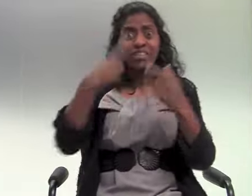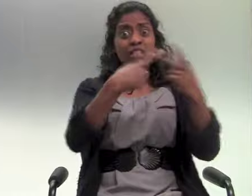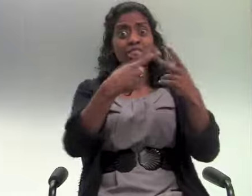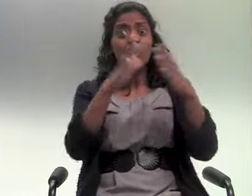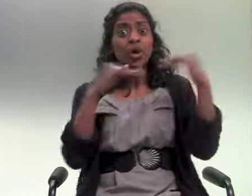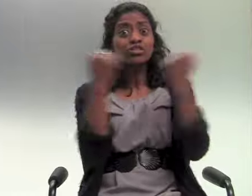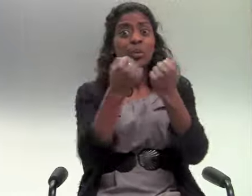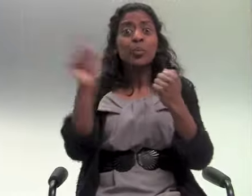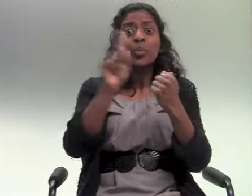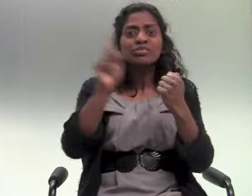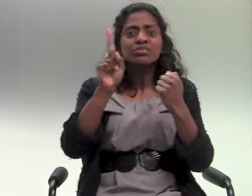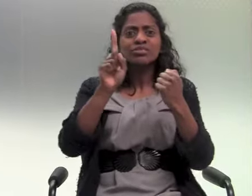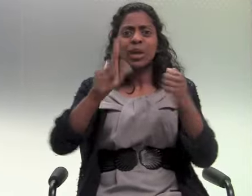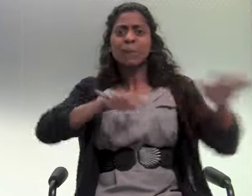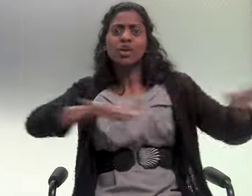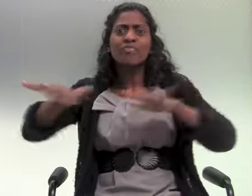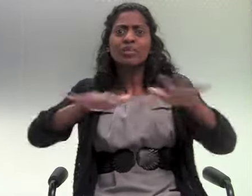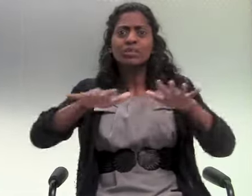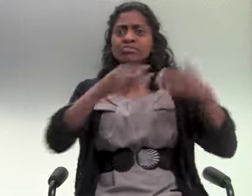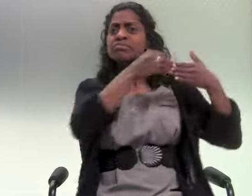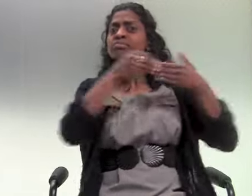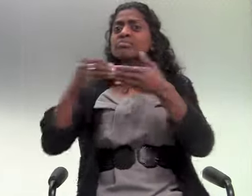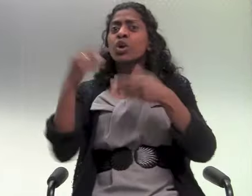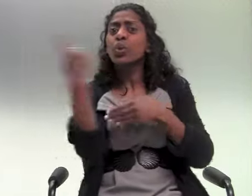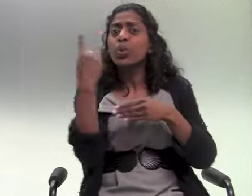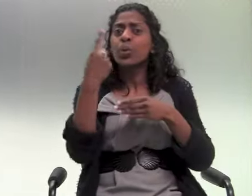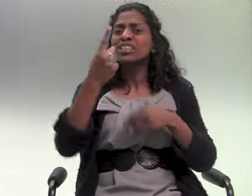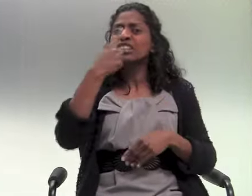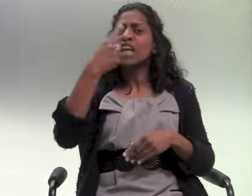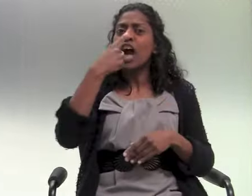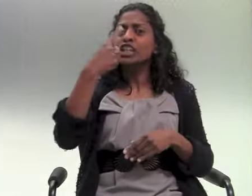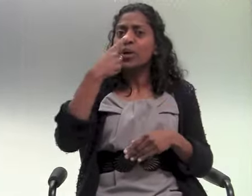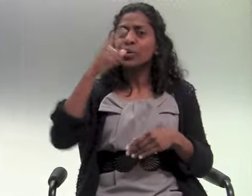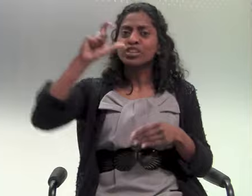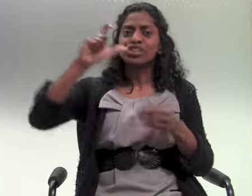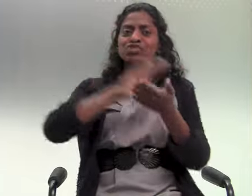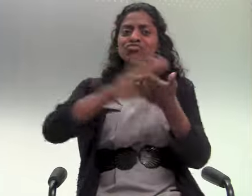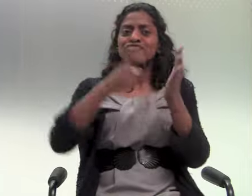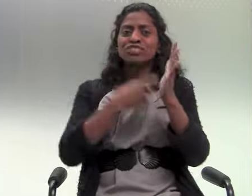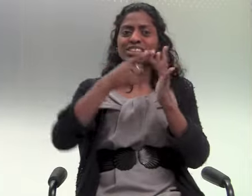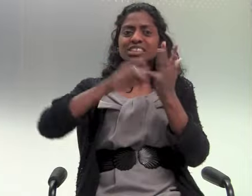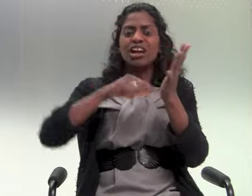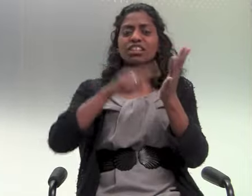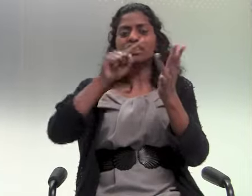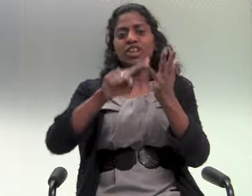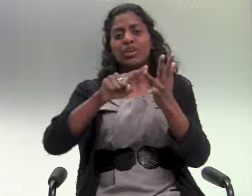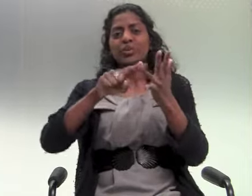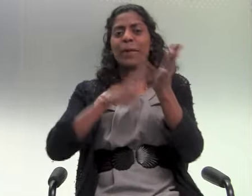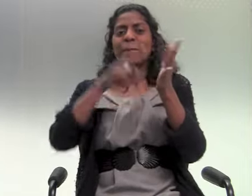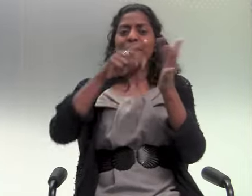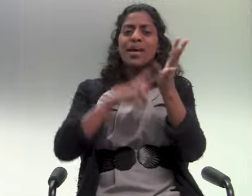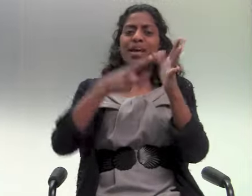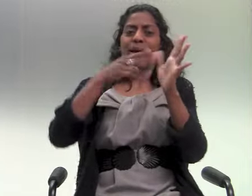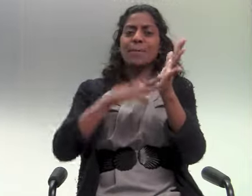Throughout the week we had various workshops; one workshop was led by Chisato Minamimura